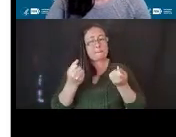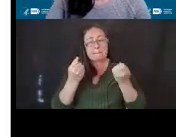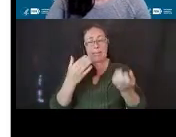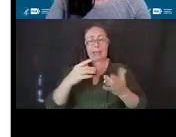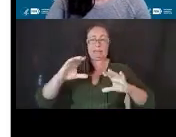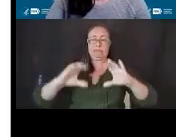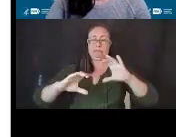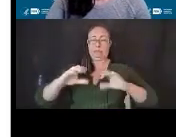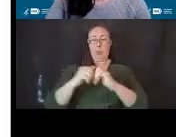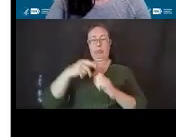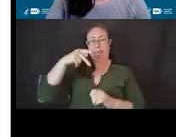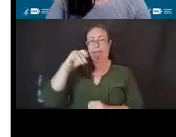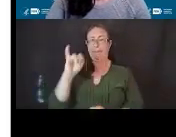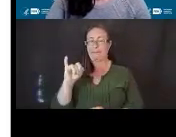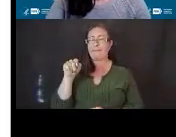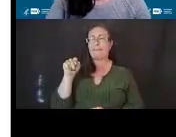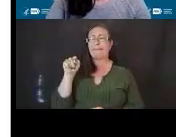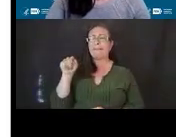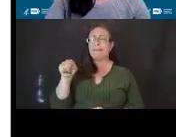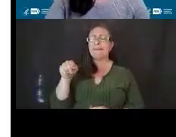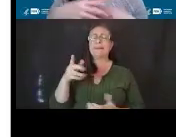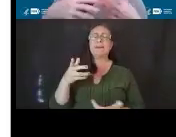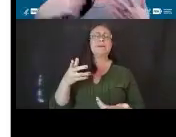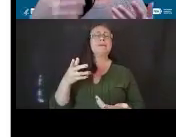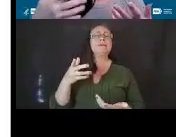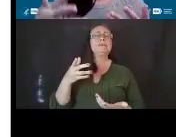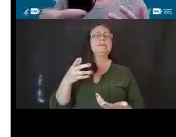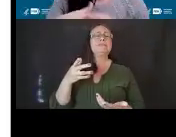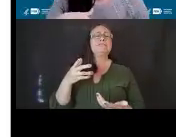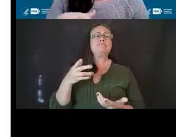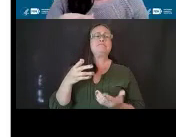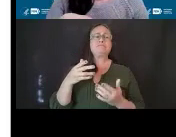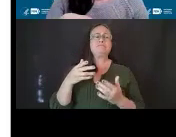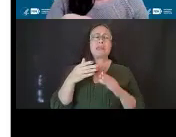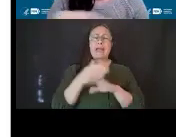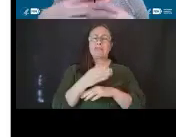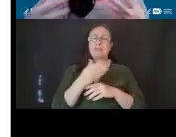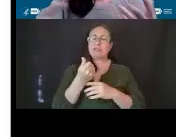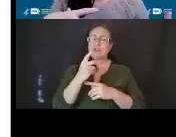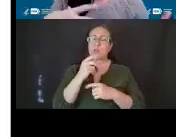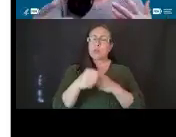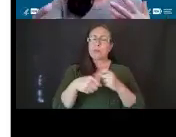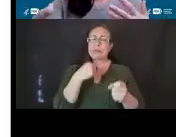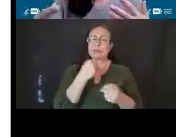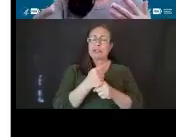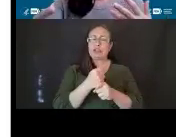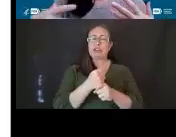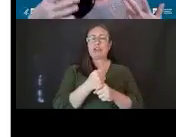or you can be a trainee on a training grant, the T32 that's at your institution,